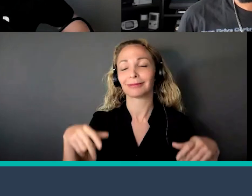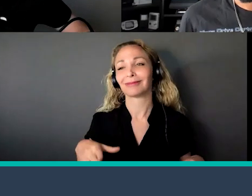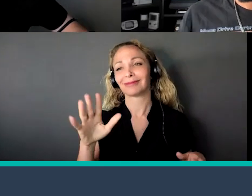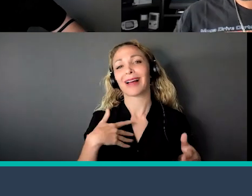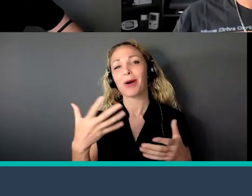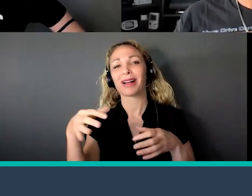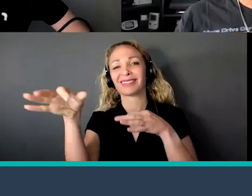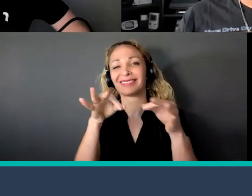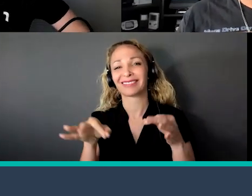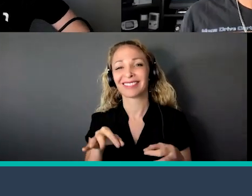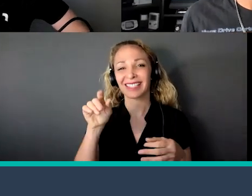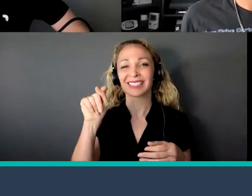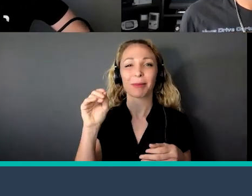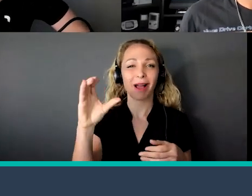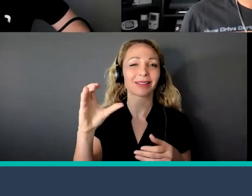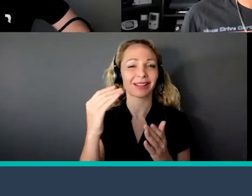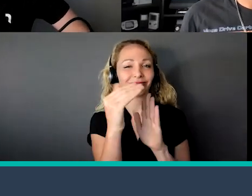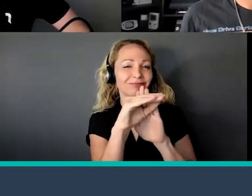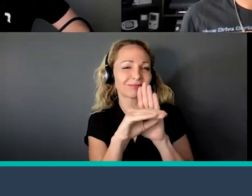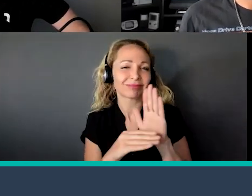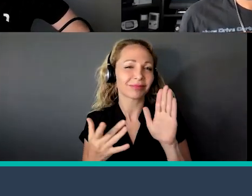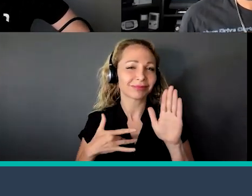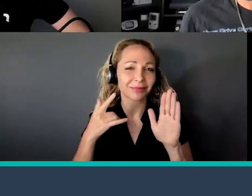QUICKLY TAKE YOU THROUGH THE CONTENTS. AND THREE PARTS.